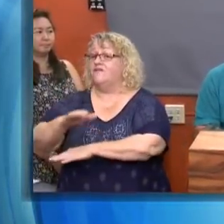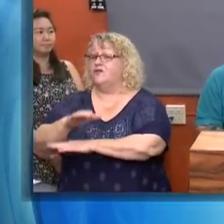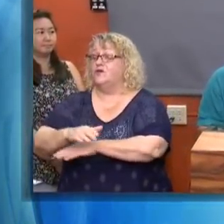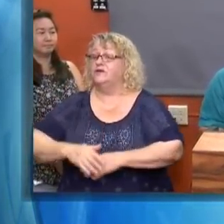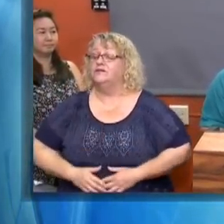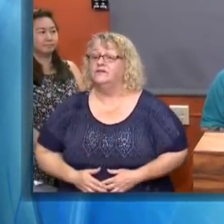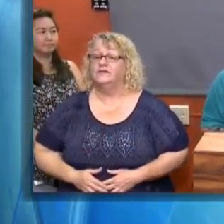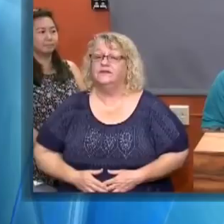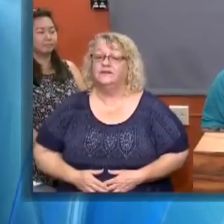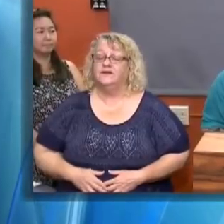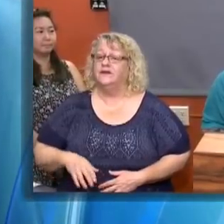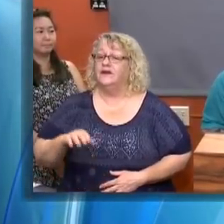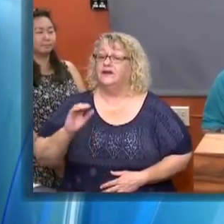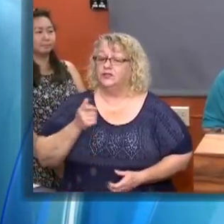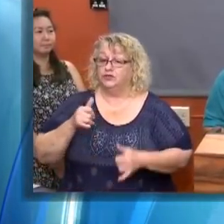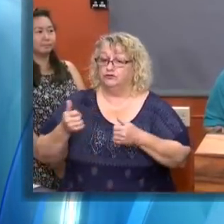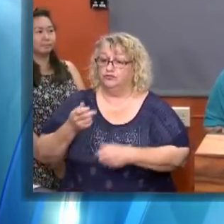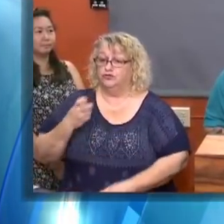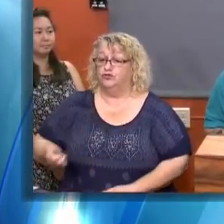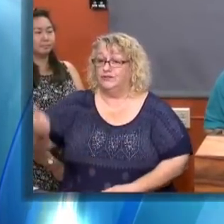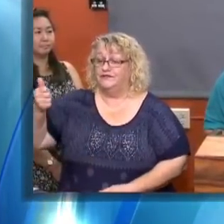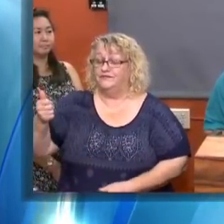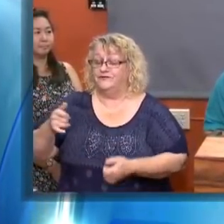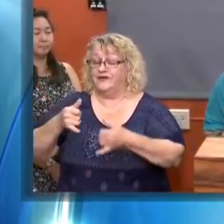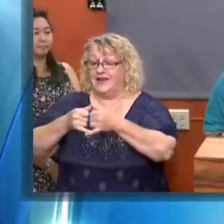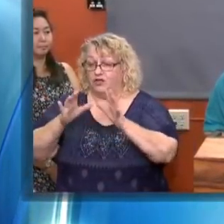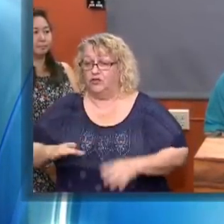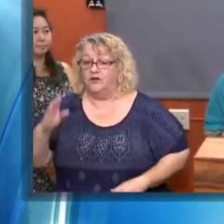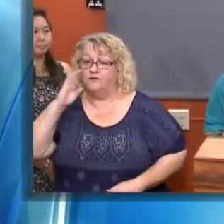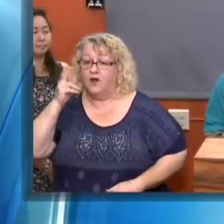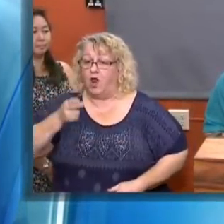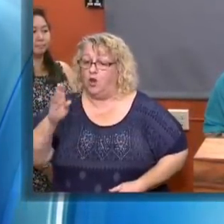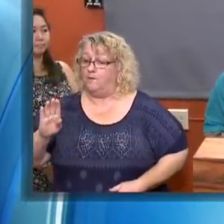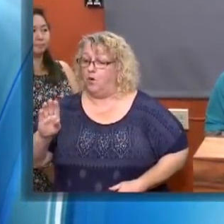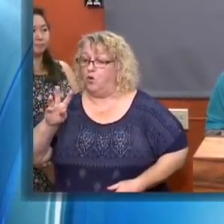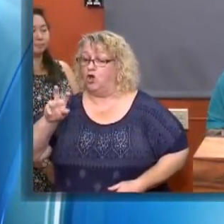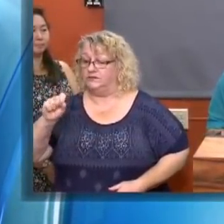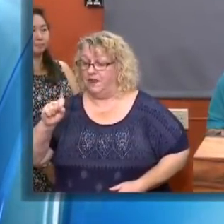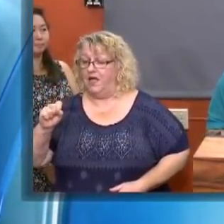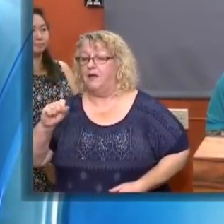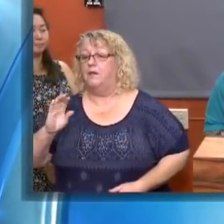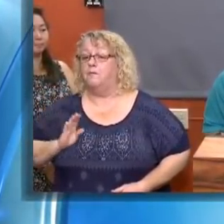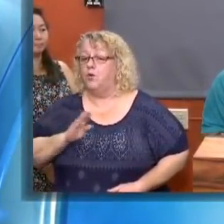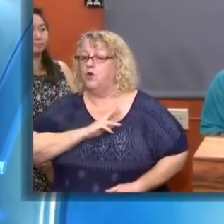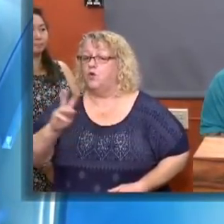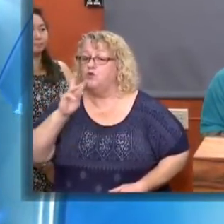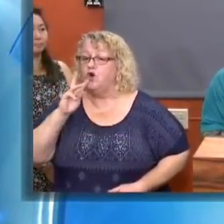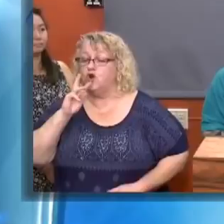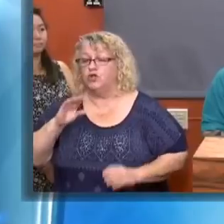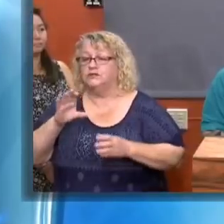WITH THAT, I'LL TURN IT OVER TO YOU. GOOD AFTERNOON. ERNIE LAU CHIEF ENGINEER FOR THE HONOLULU BOARD OF WATER